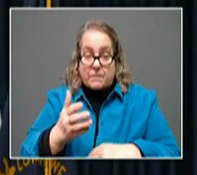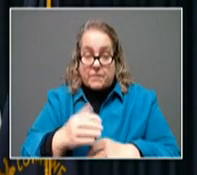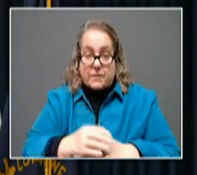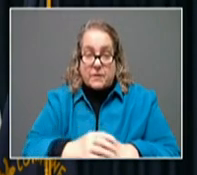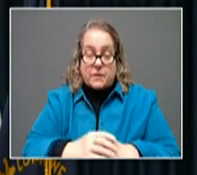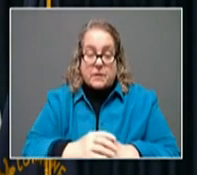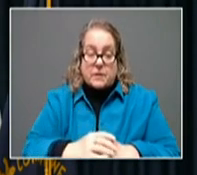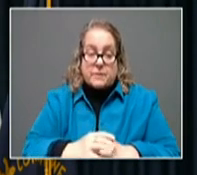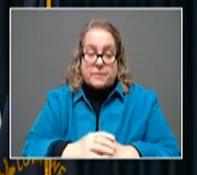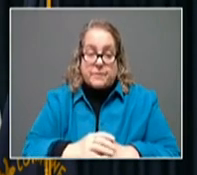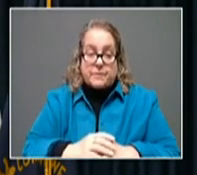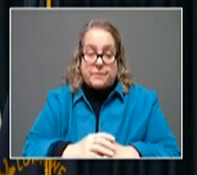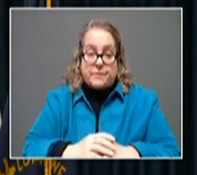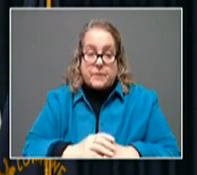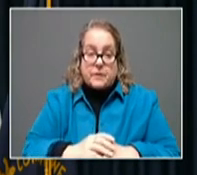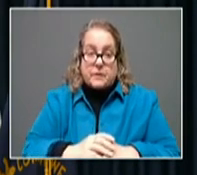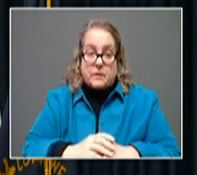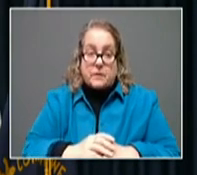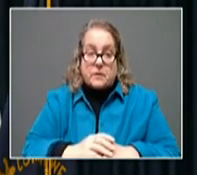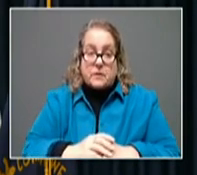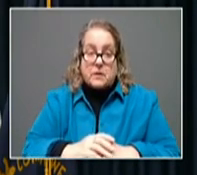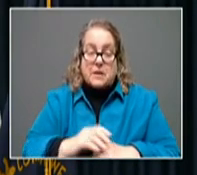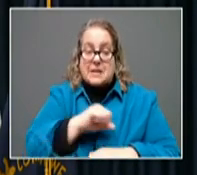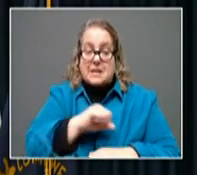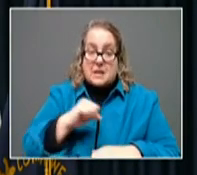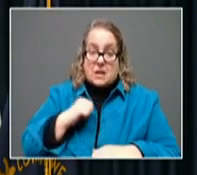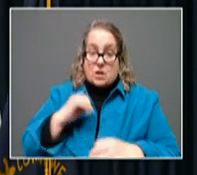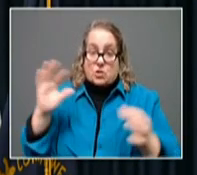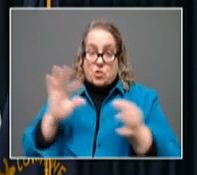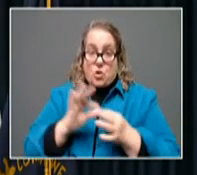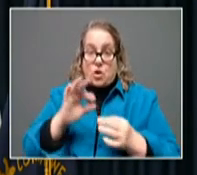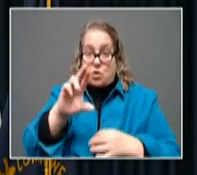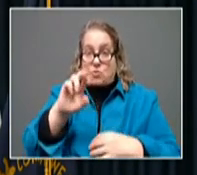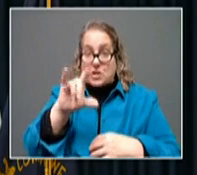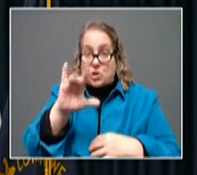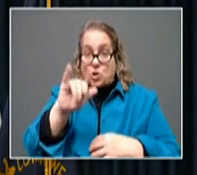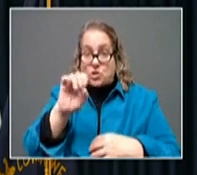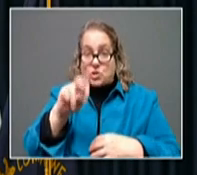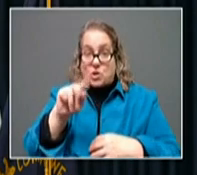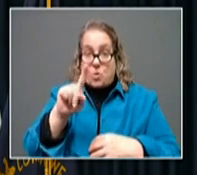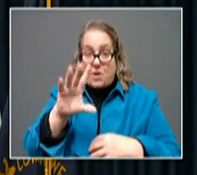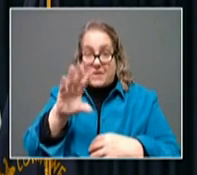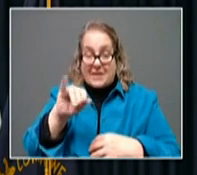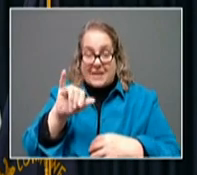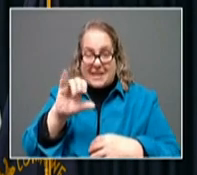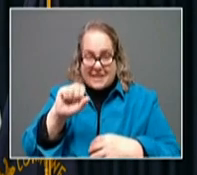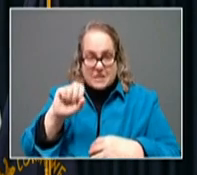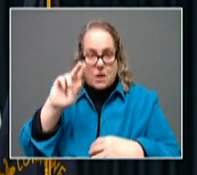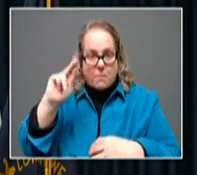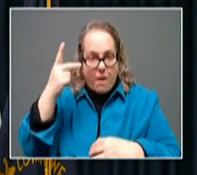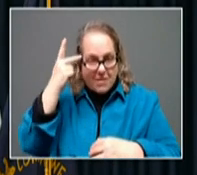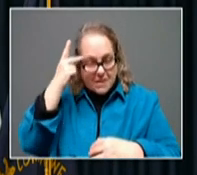yeah. Um, Senate joint resolution 1 50 is politics at its worst. It will take